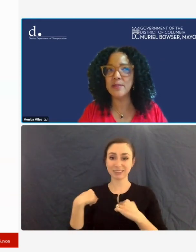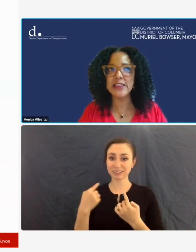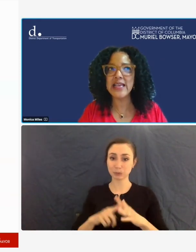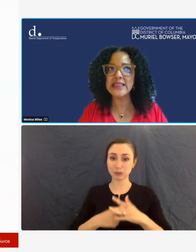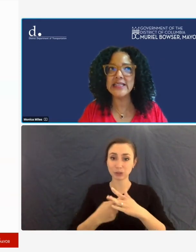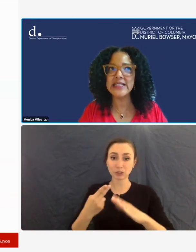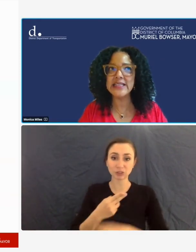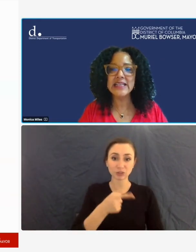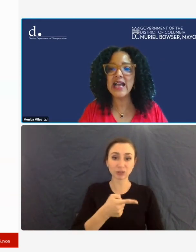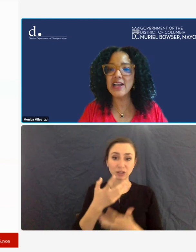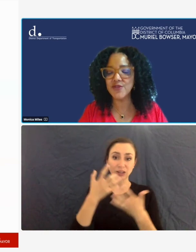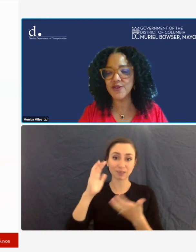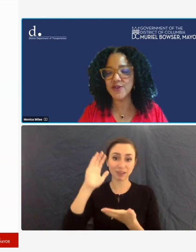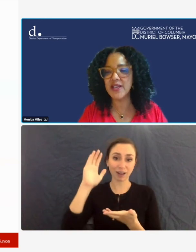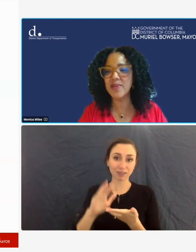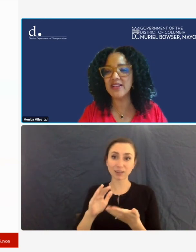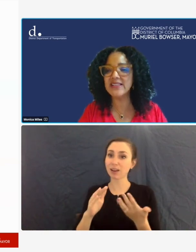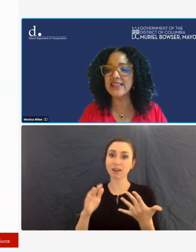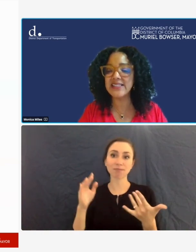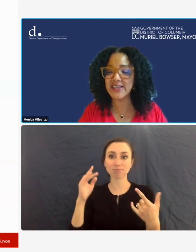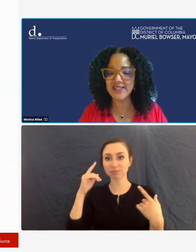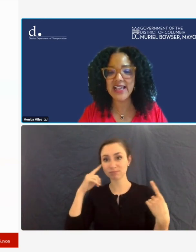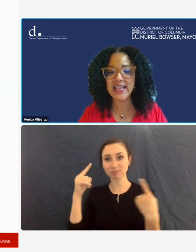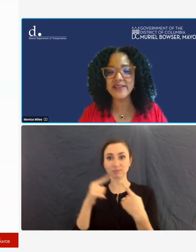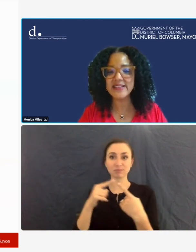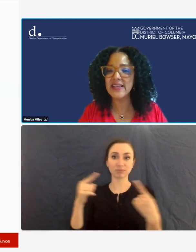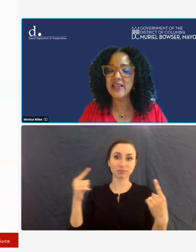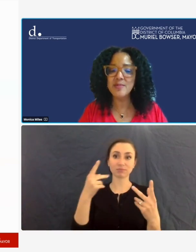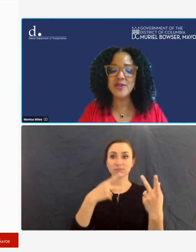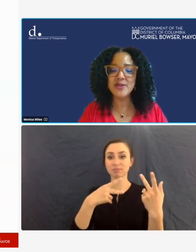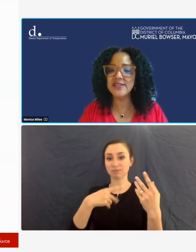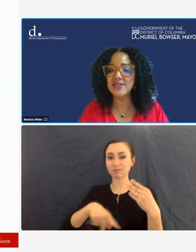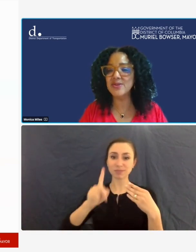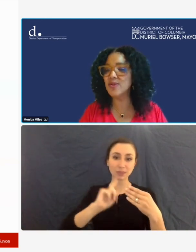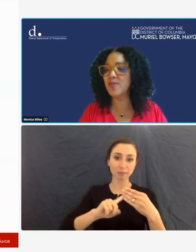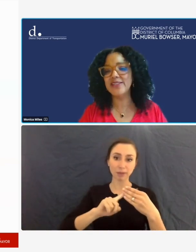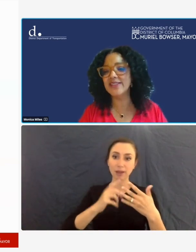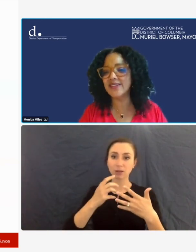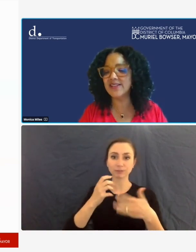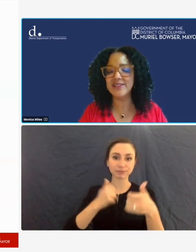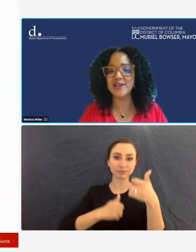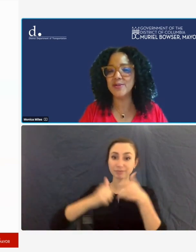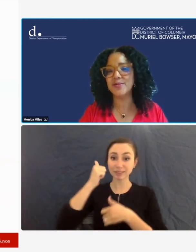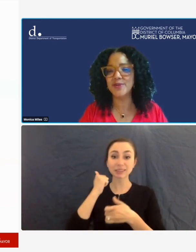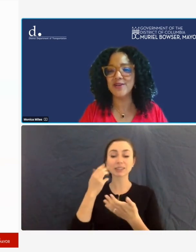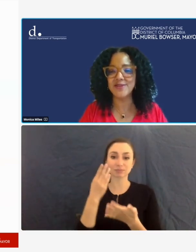a lot less controversy about executive salaries because the tool basically you know governs